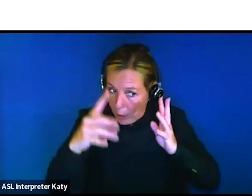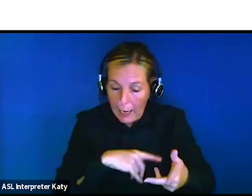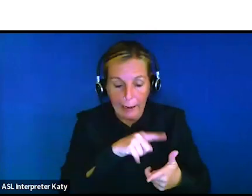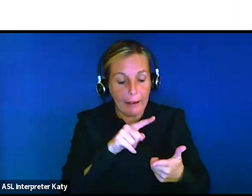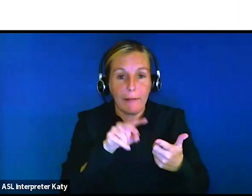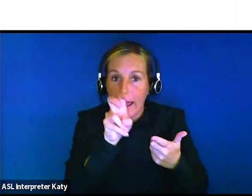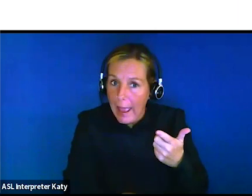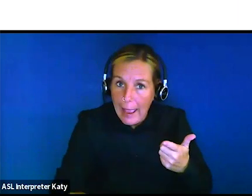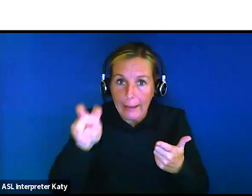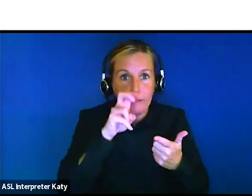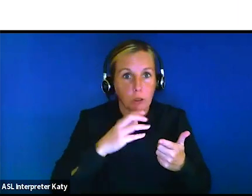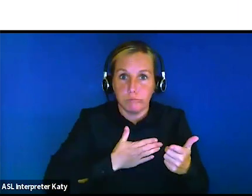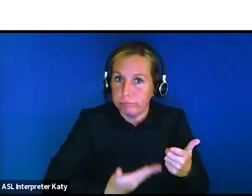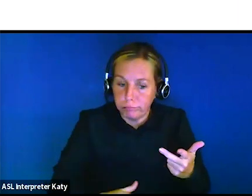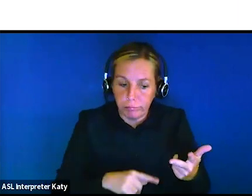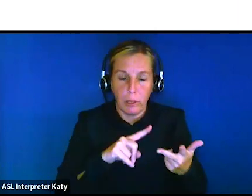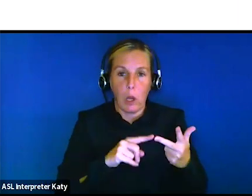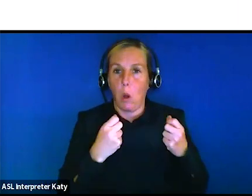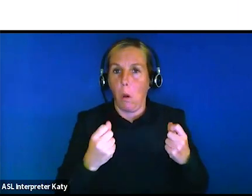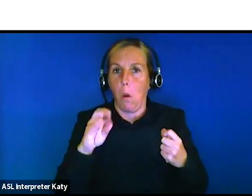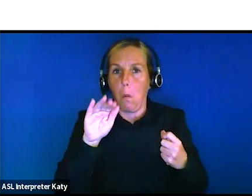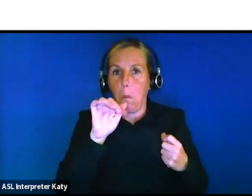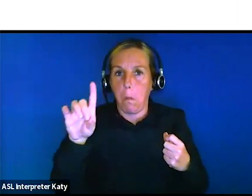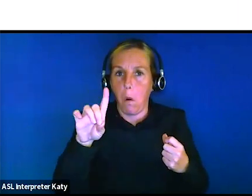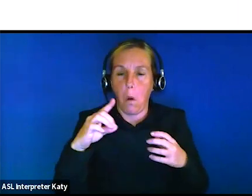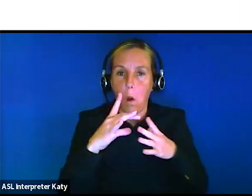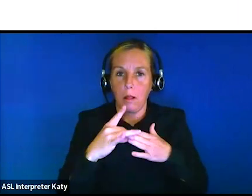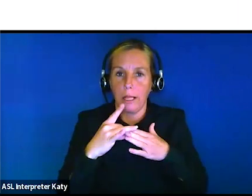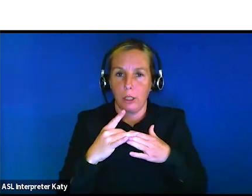it's going to take bold leadership and bold movements to be able